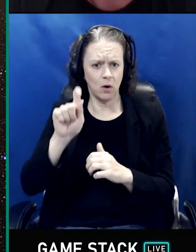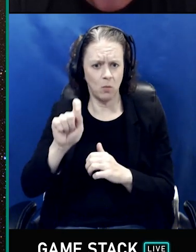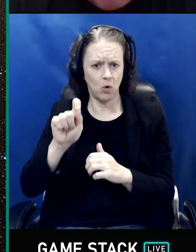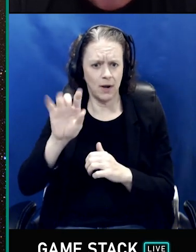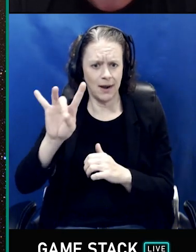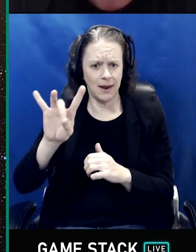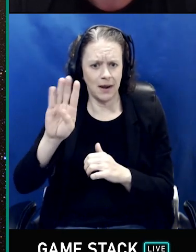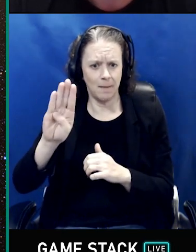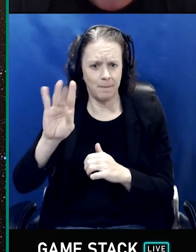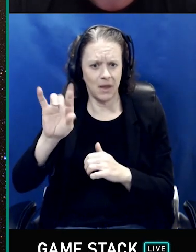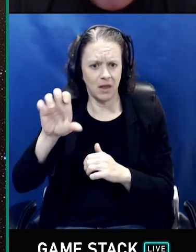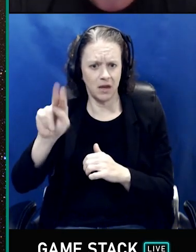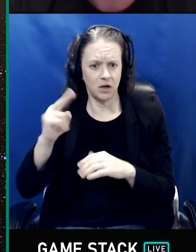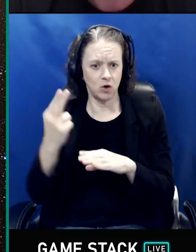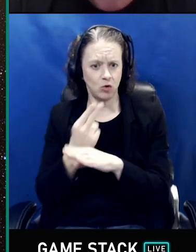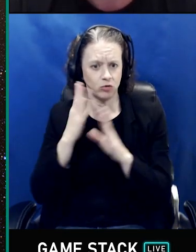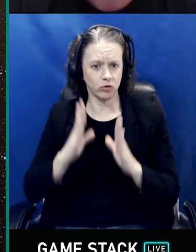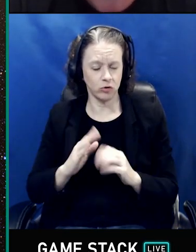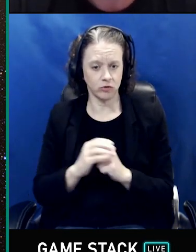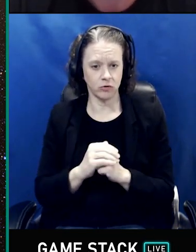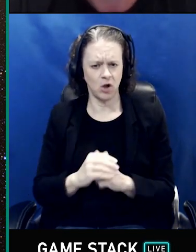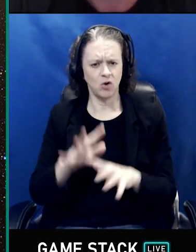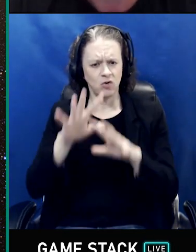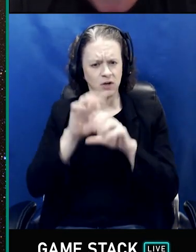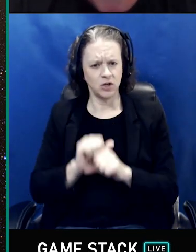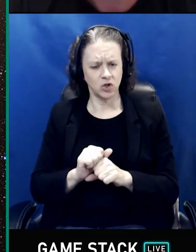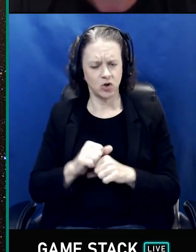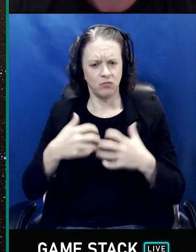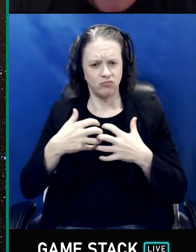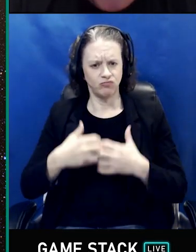Traditional console gaming doesn't fit everyone's lifestyle.